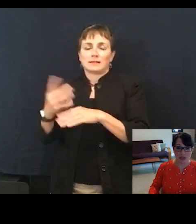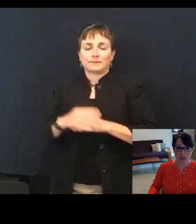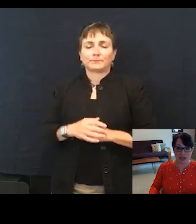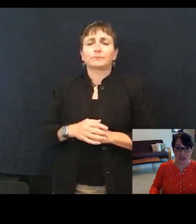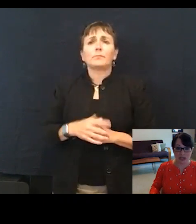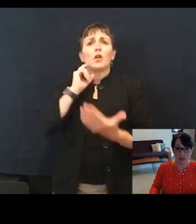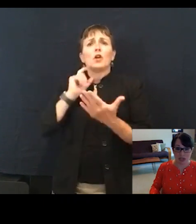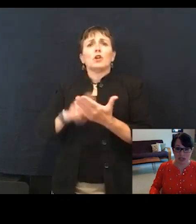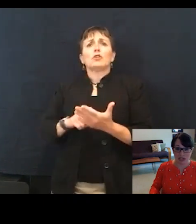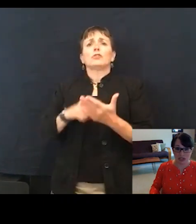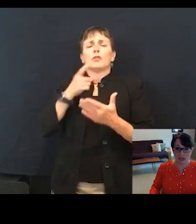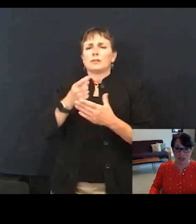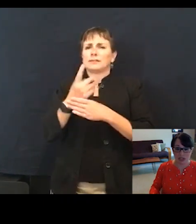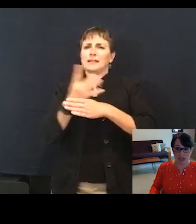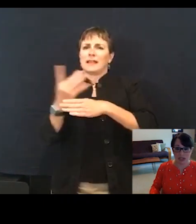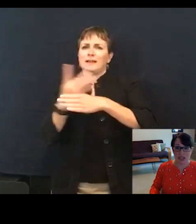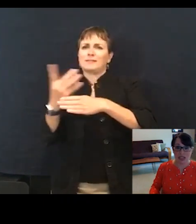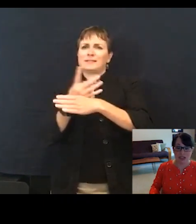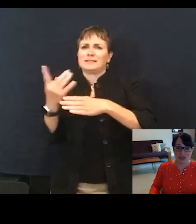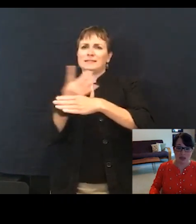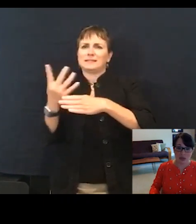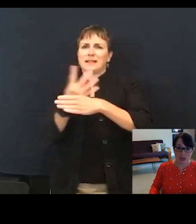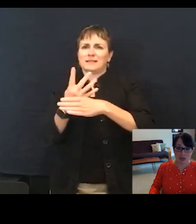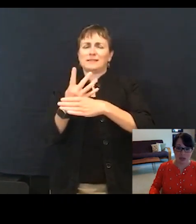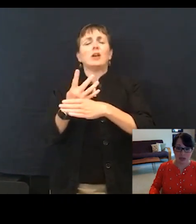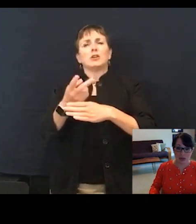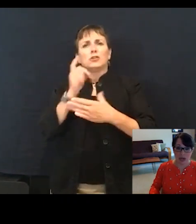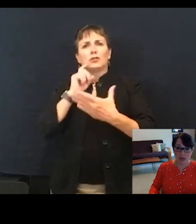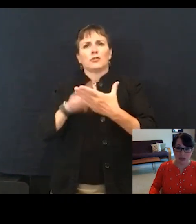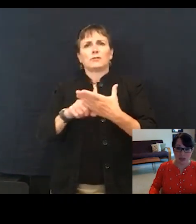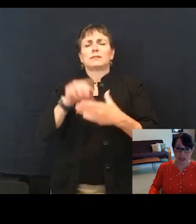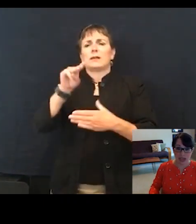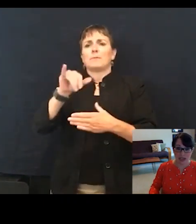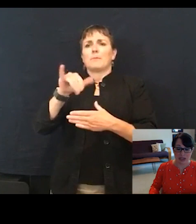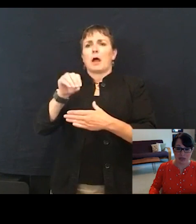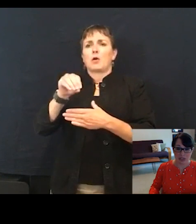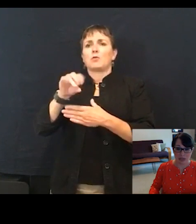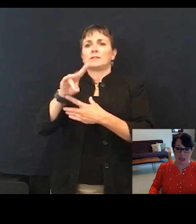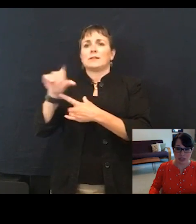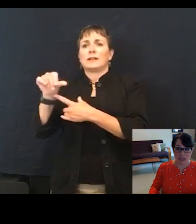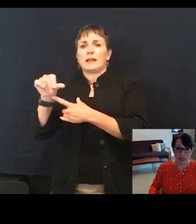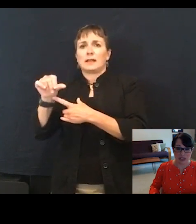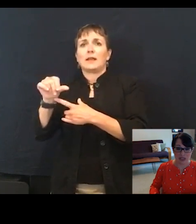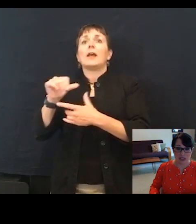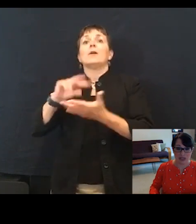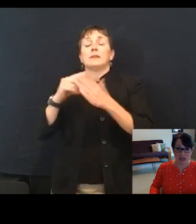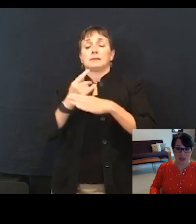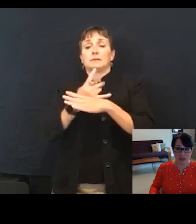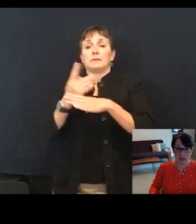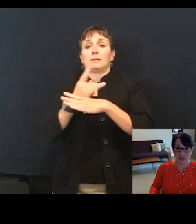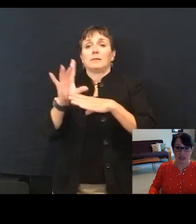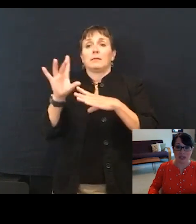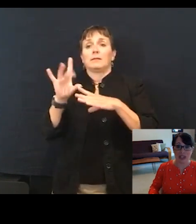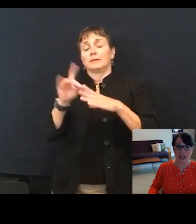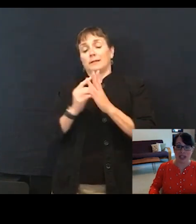you can see that myosin 7A is responsible for grabbing onto actin filaments inside these stereo cilia,